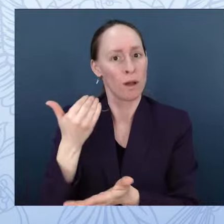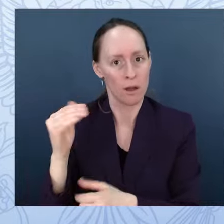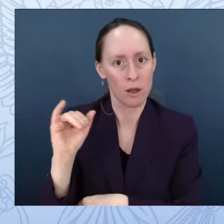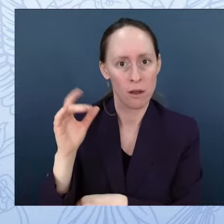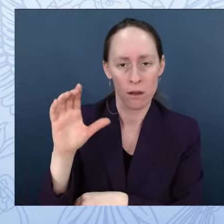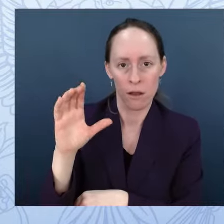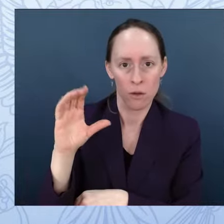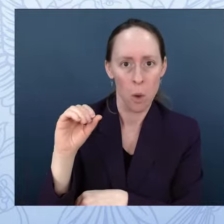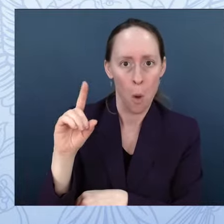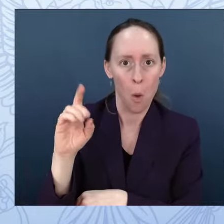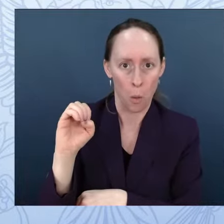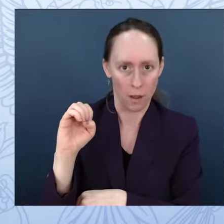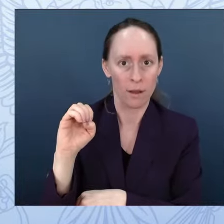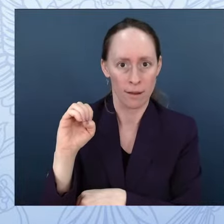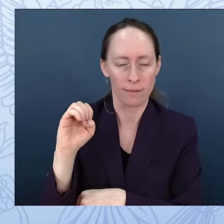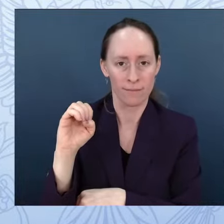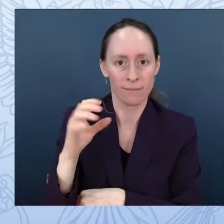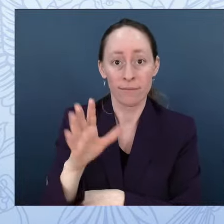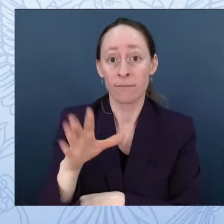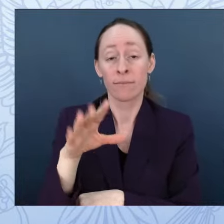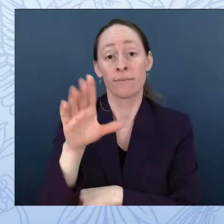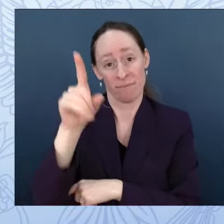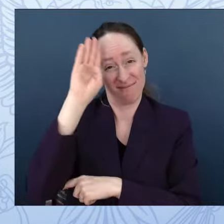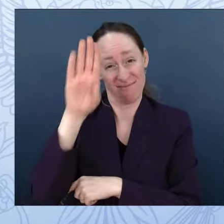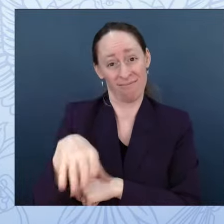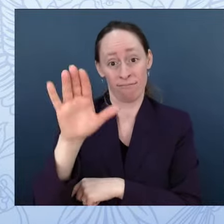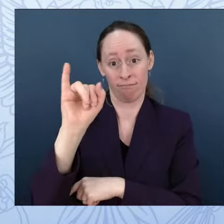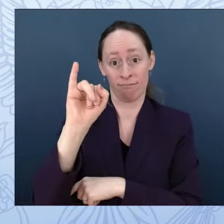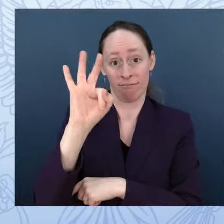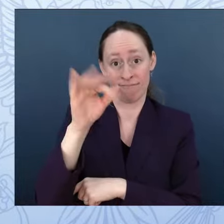can benefit from the support of patient navigators,